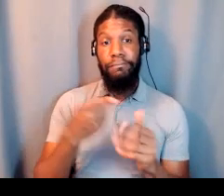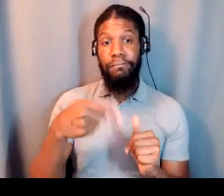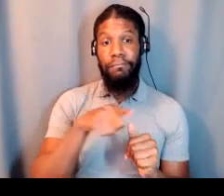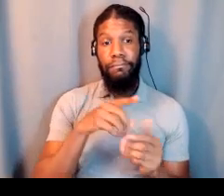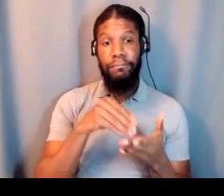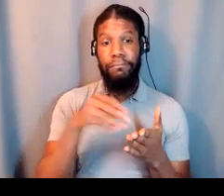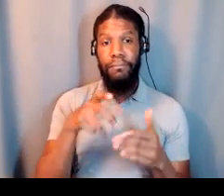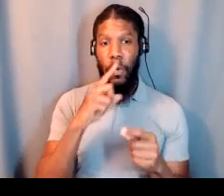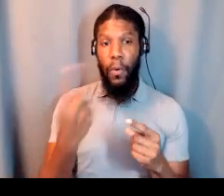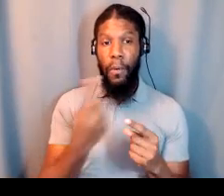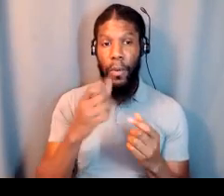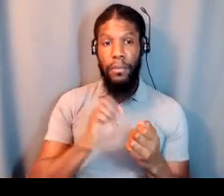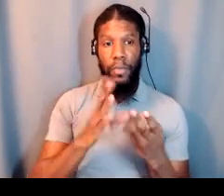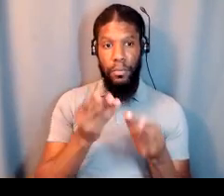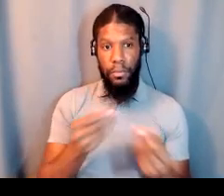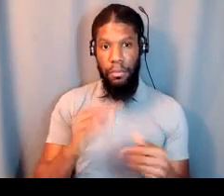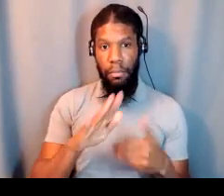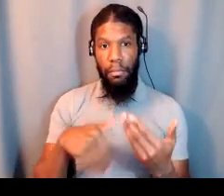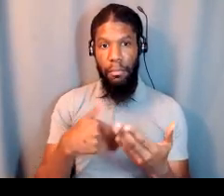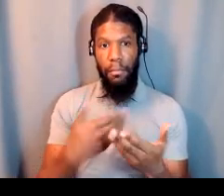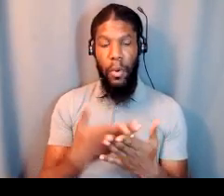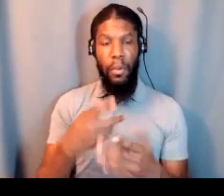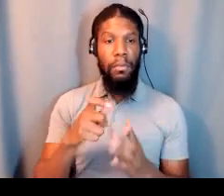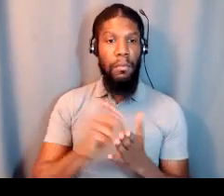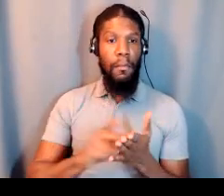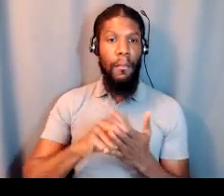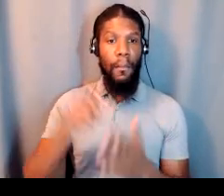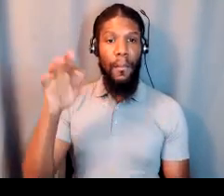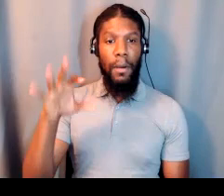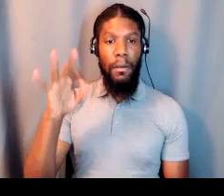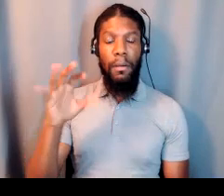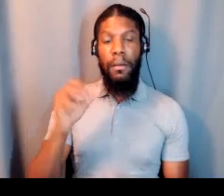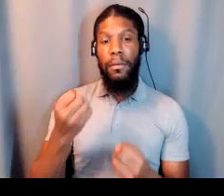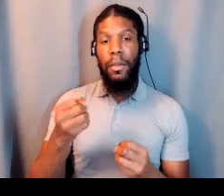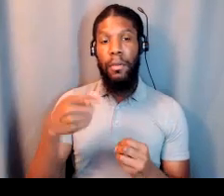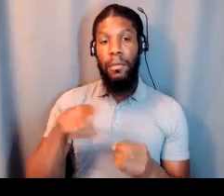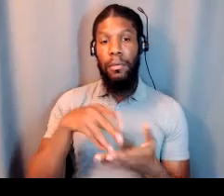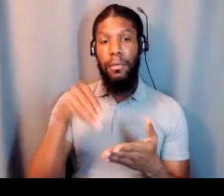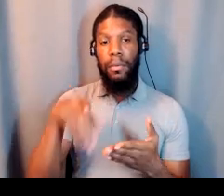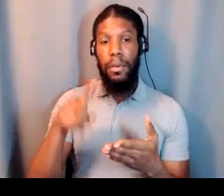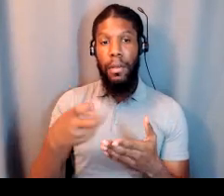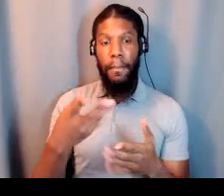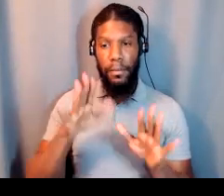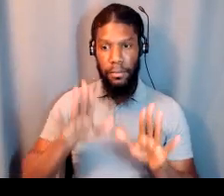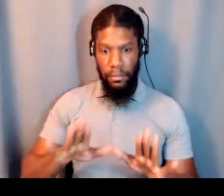It s a prompt to remind the student to double check the instructions, to take a step back from them, or to reach out to the professor